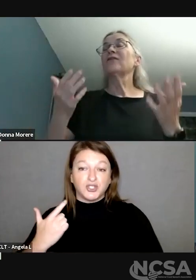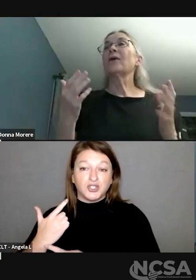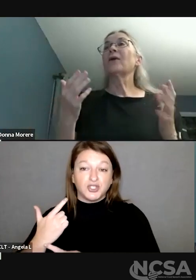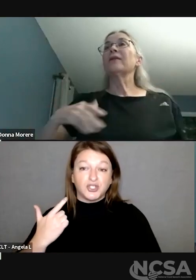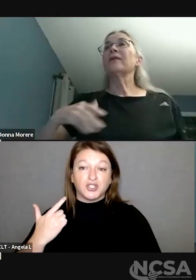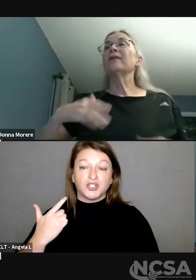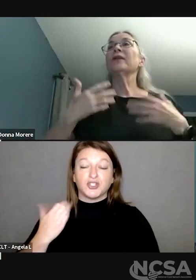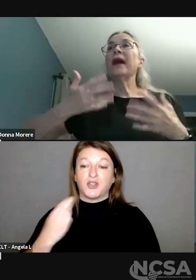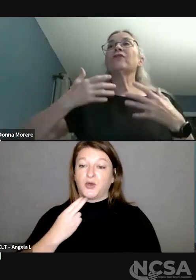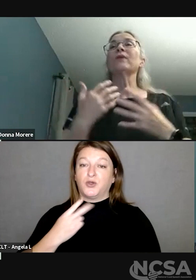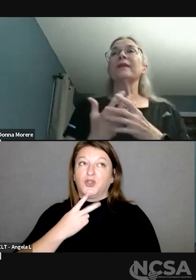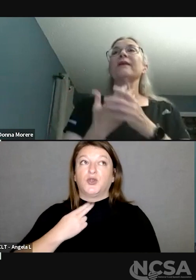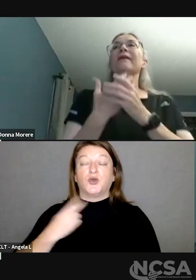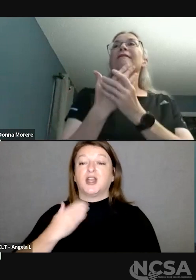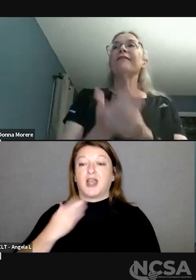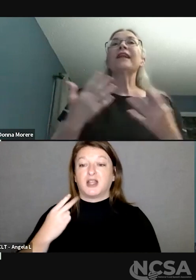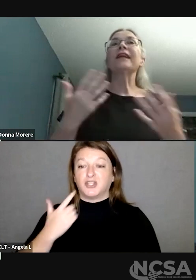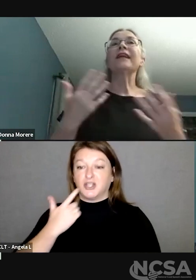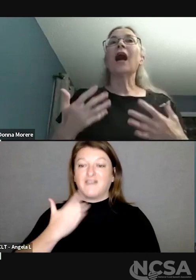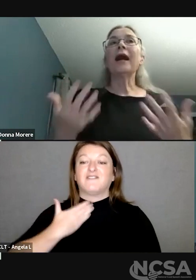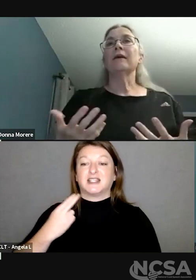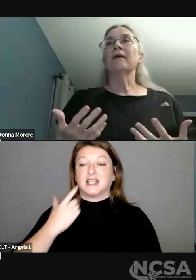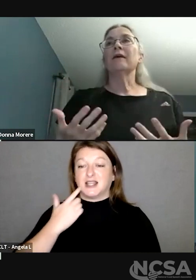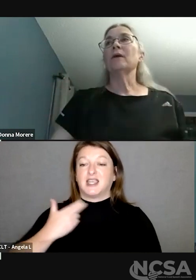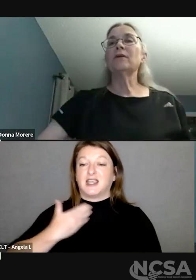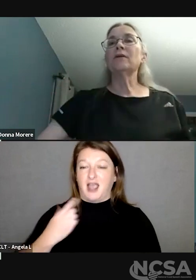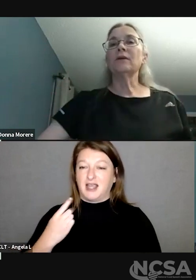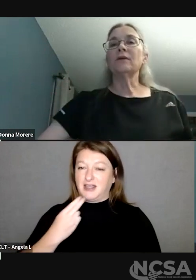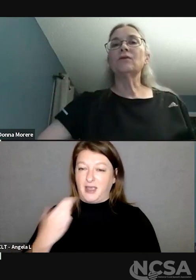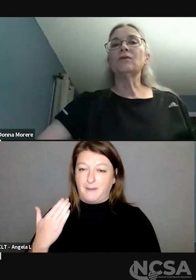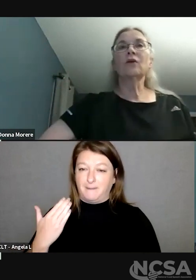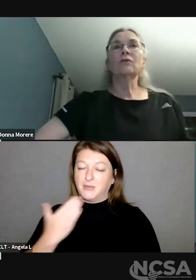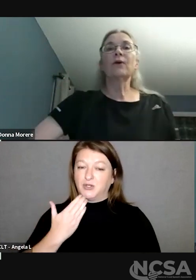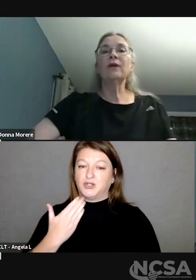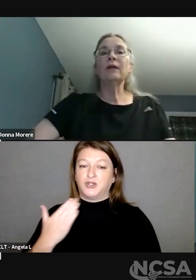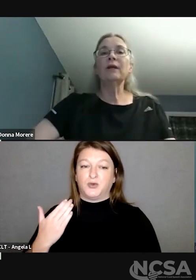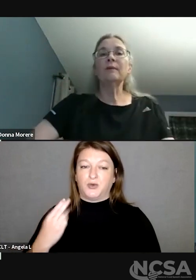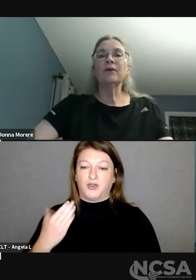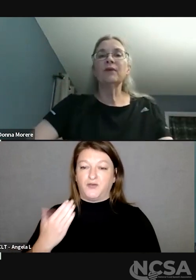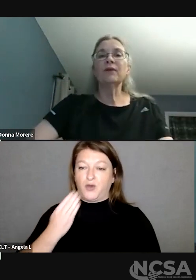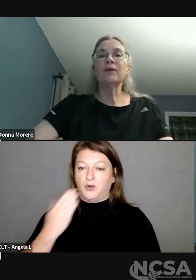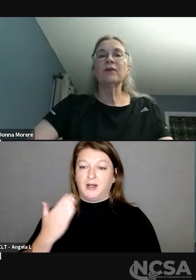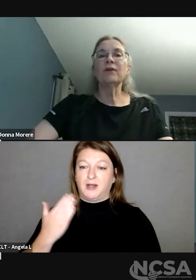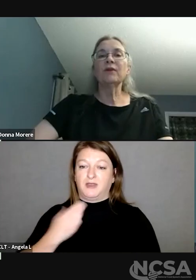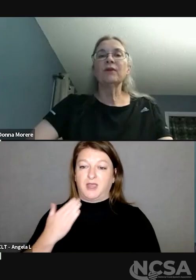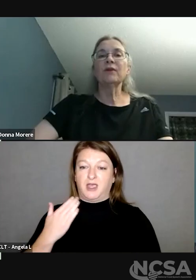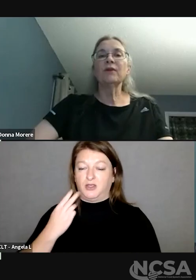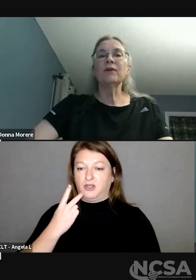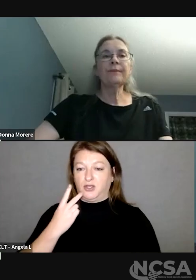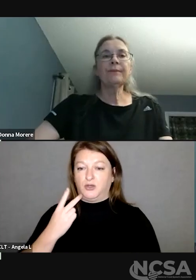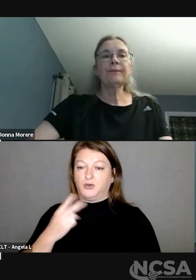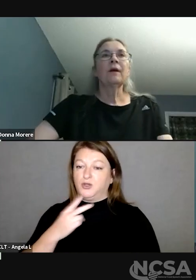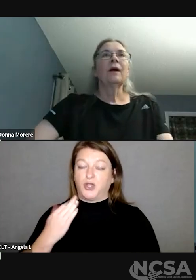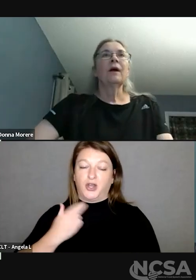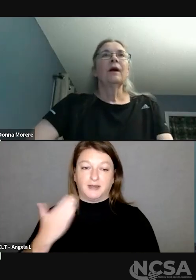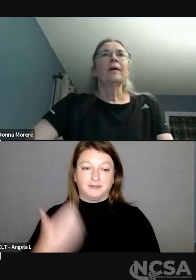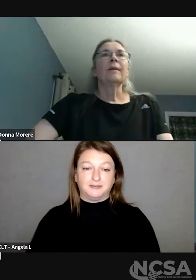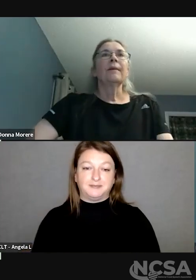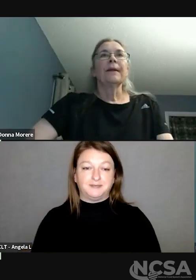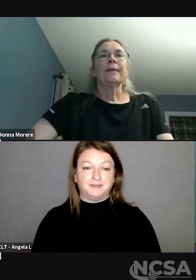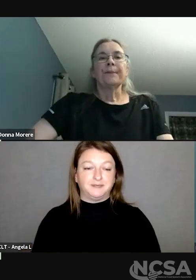so that you can actually physically guide them to the phonemes that you're targeting.